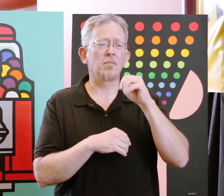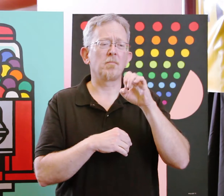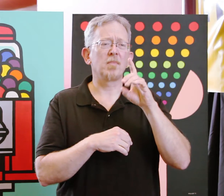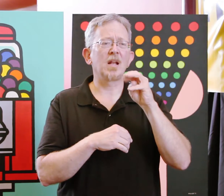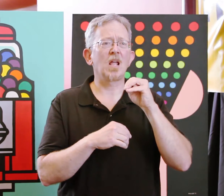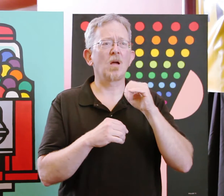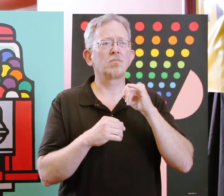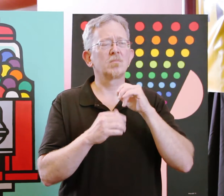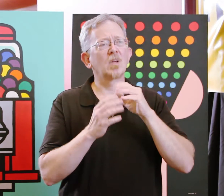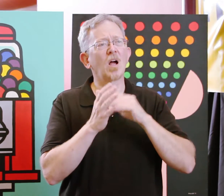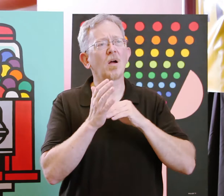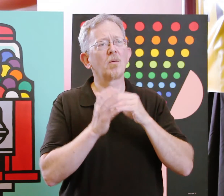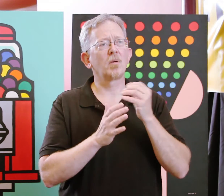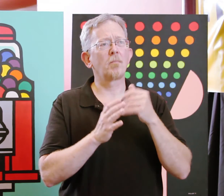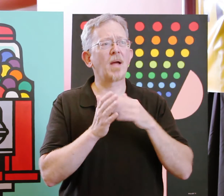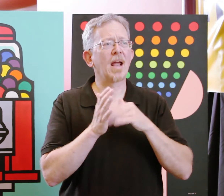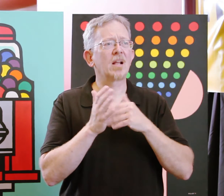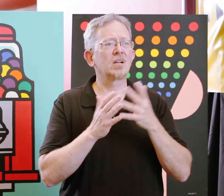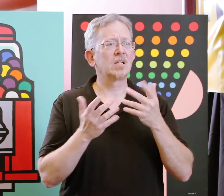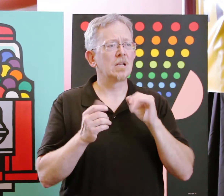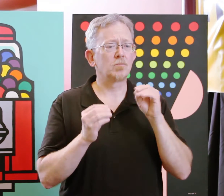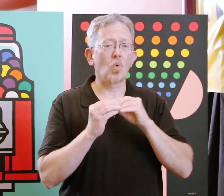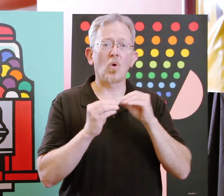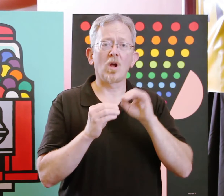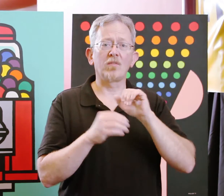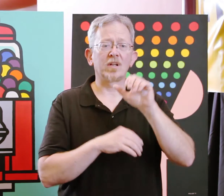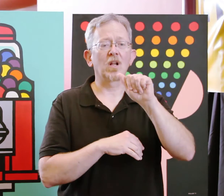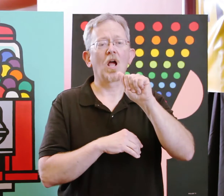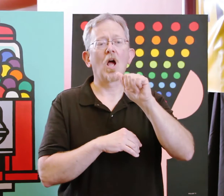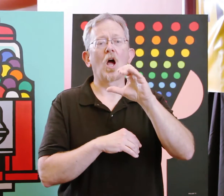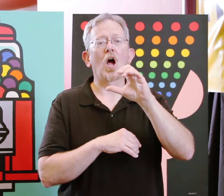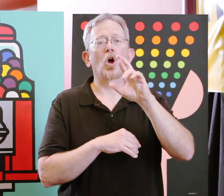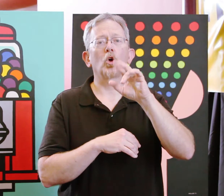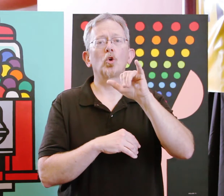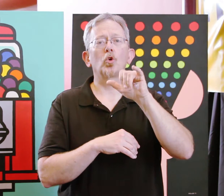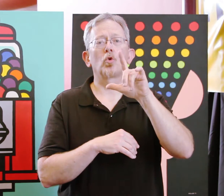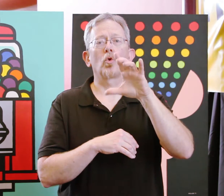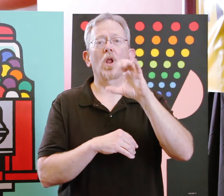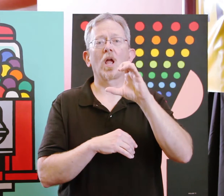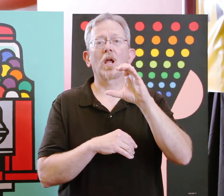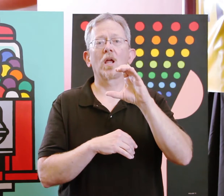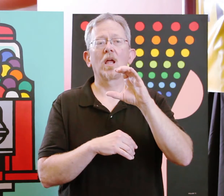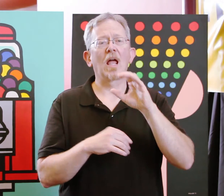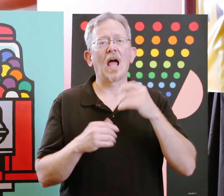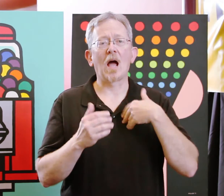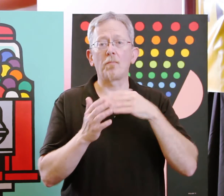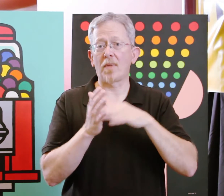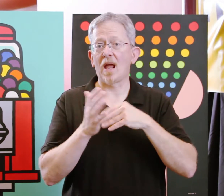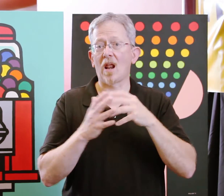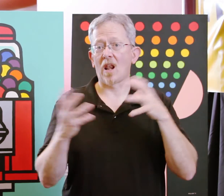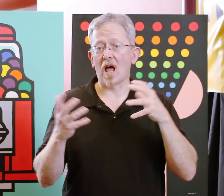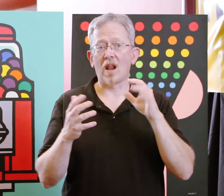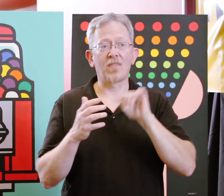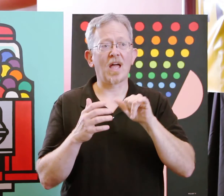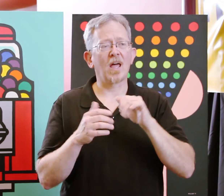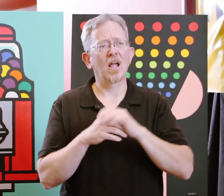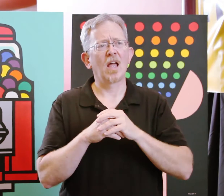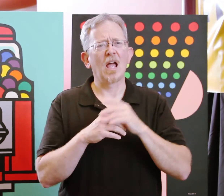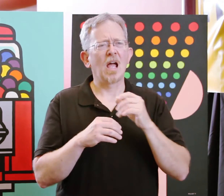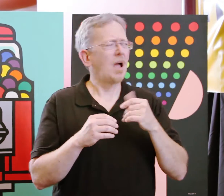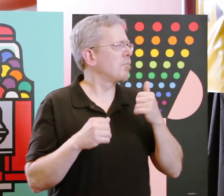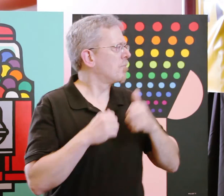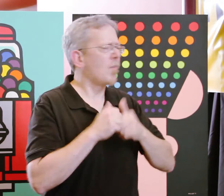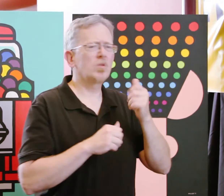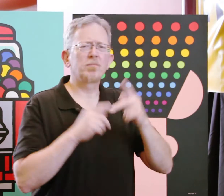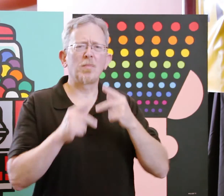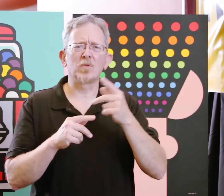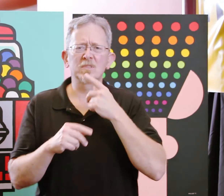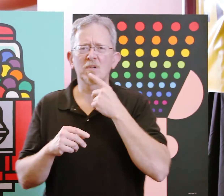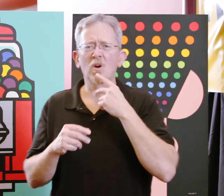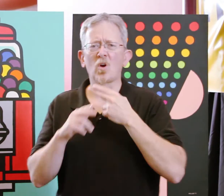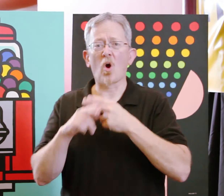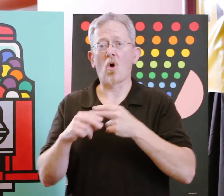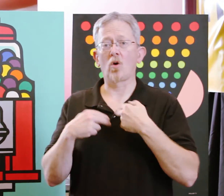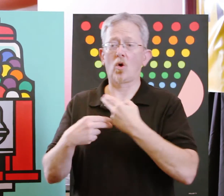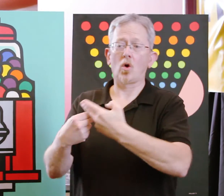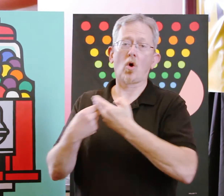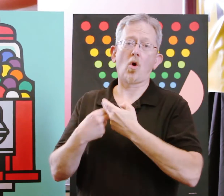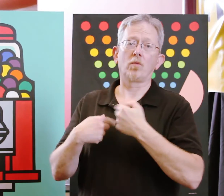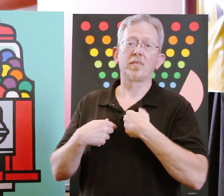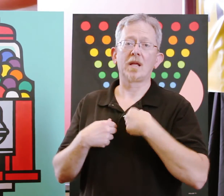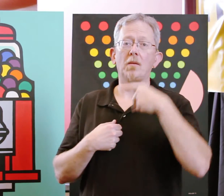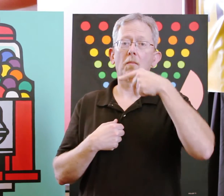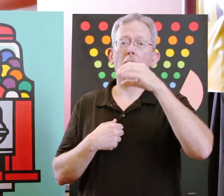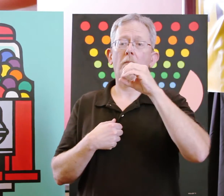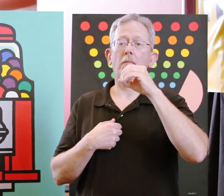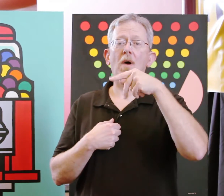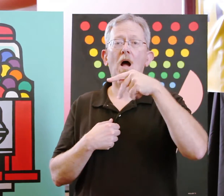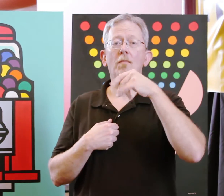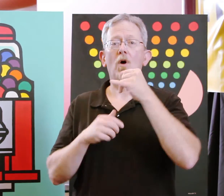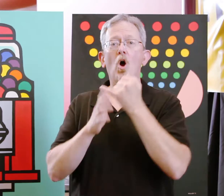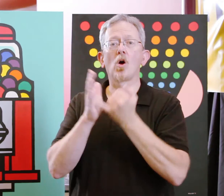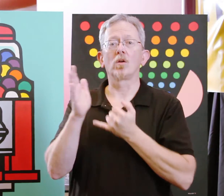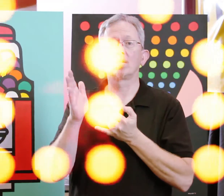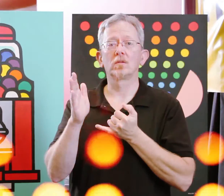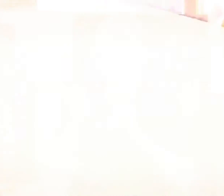My medium painting is more of acrylic, I paint a lot of that. Most people call me "Pop Art".